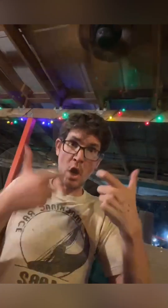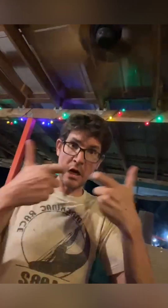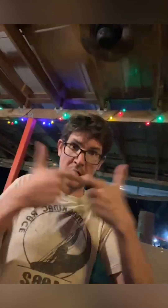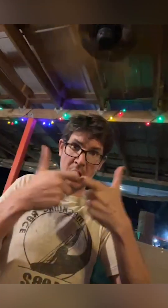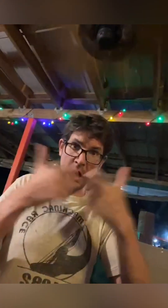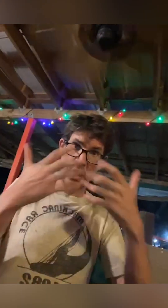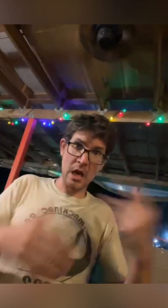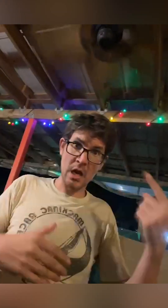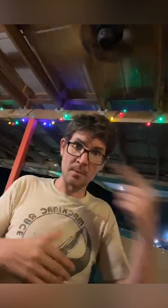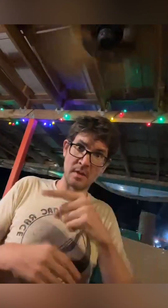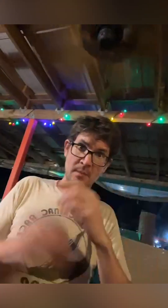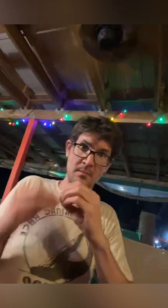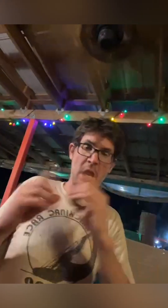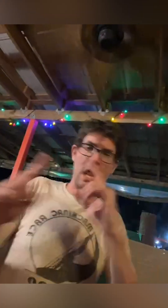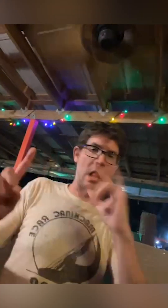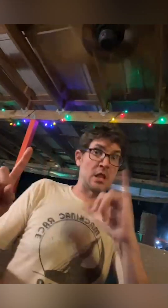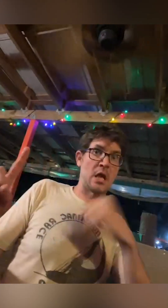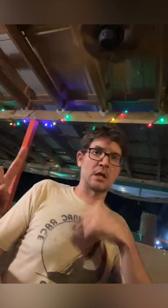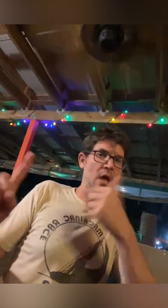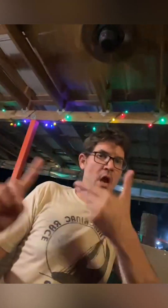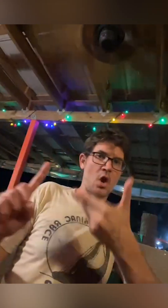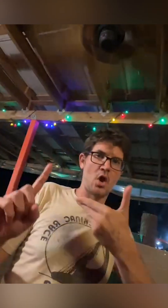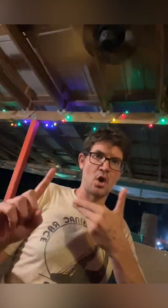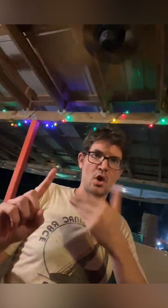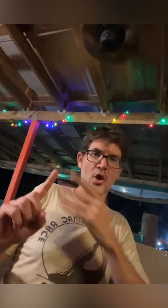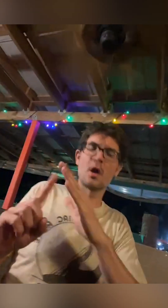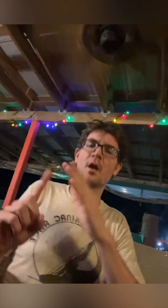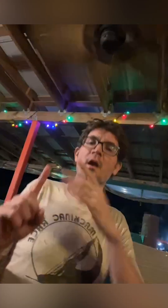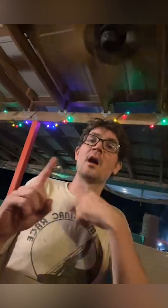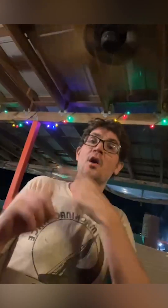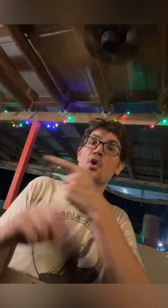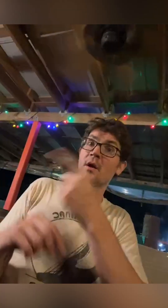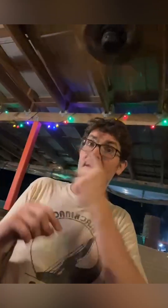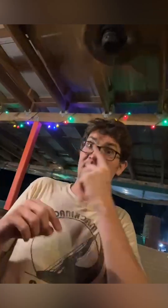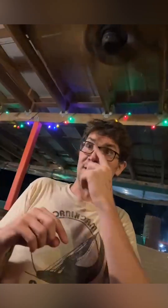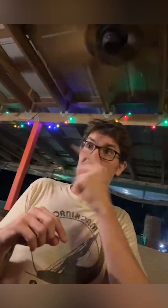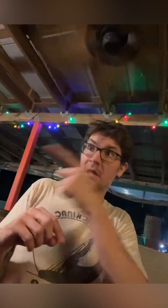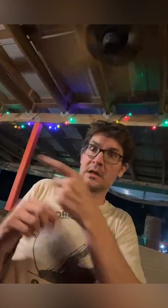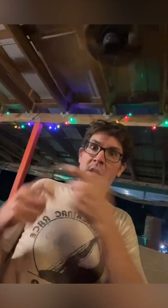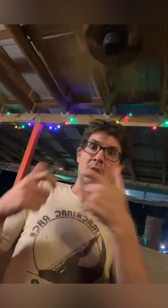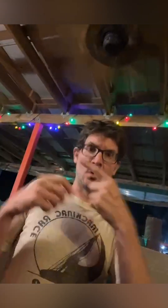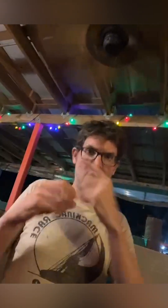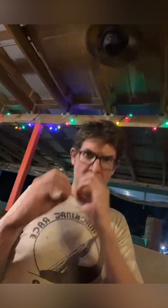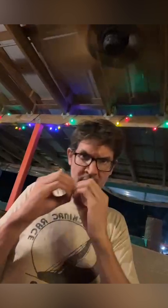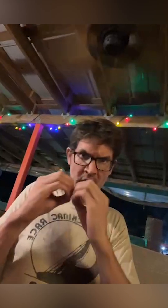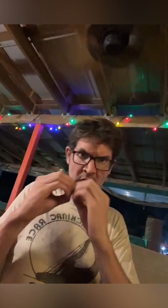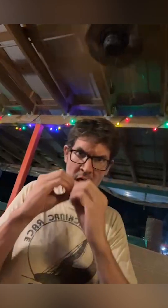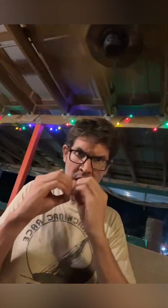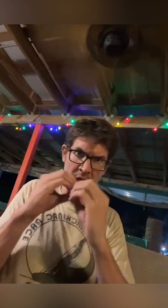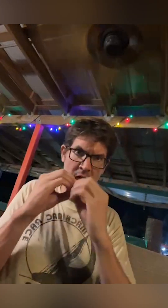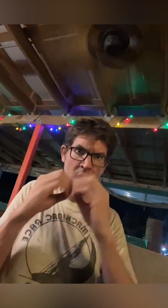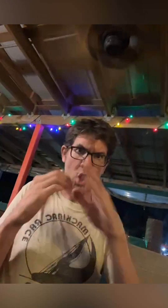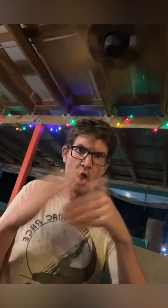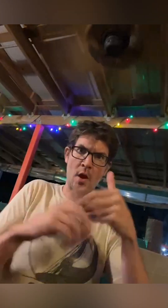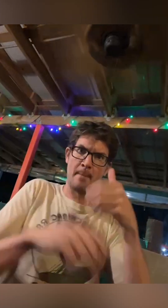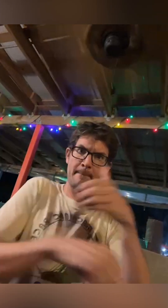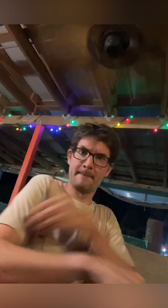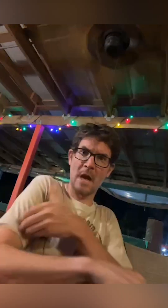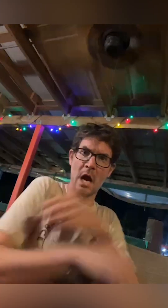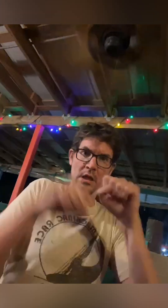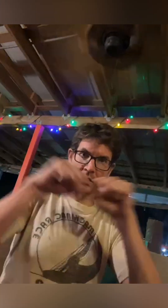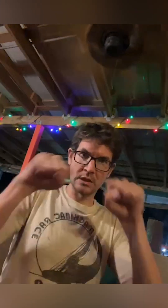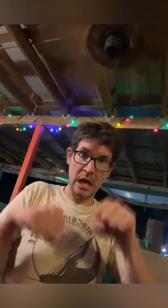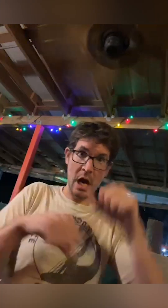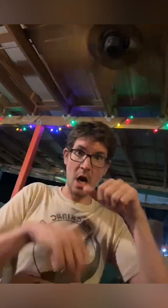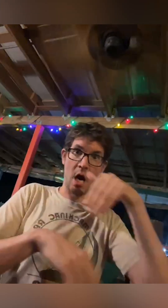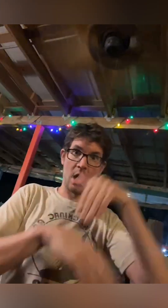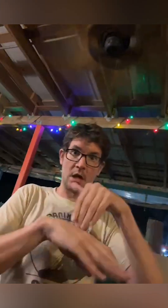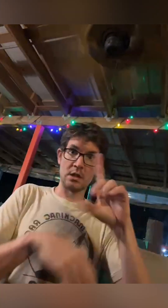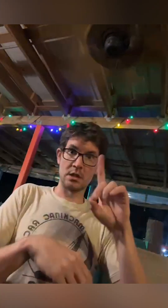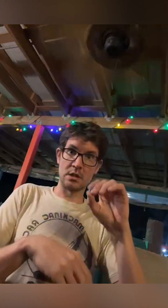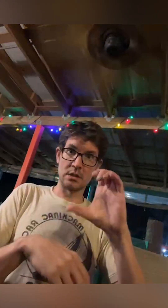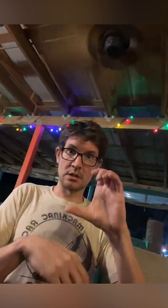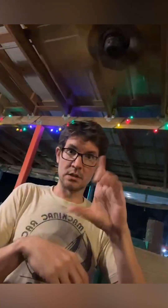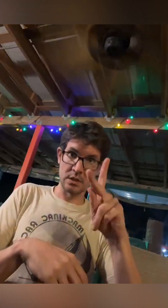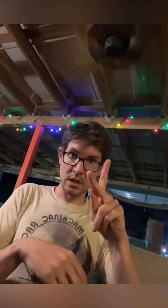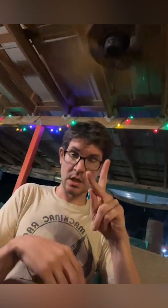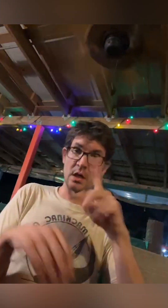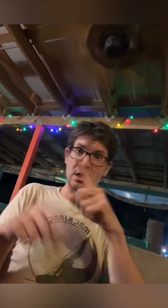I saw another electrician, not the one I hired, working on the power station on the dock.